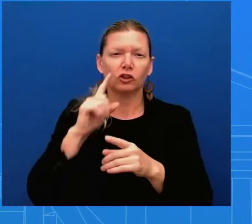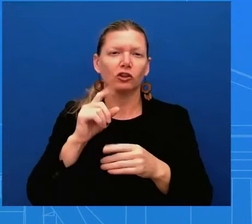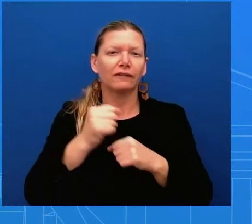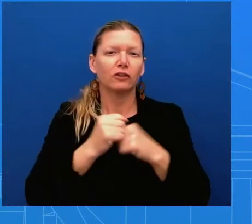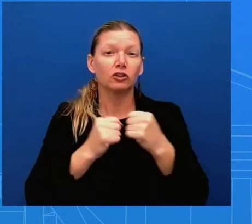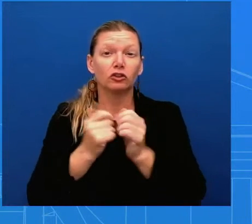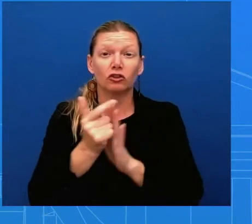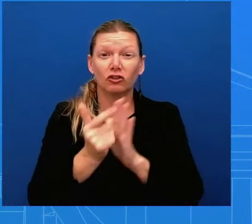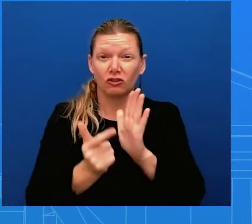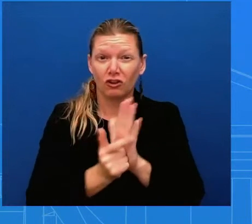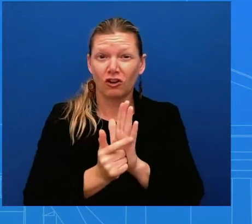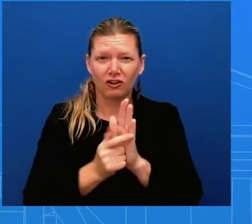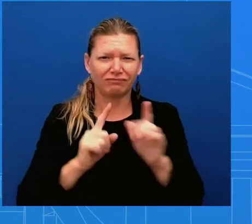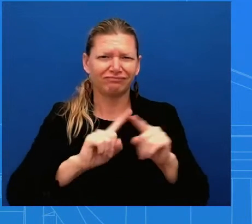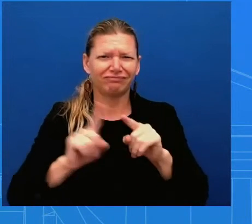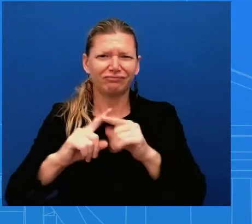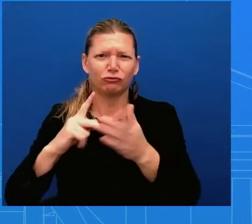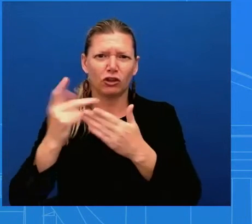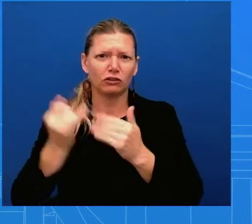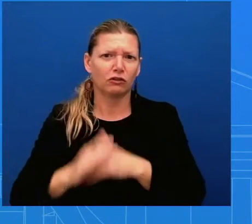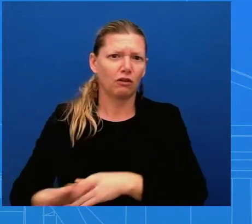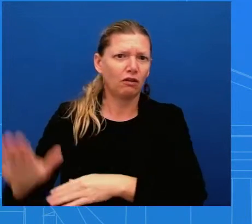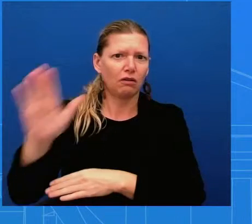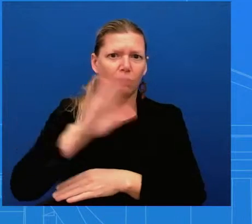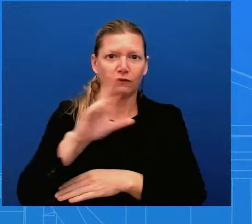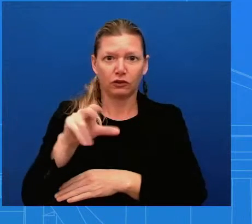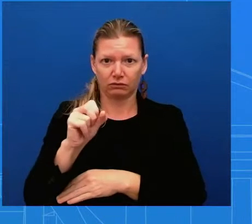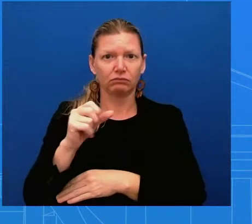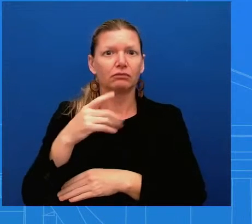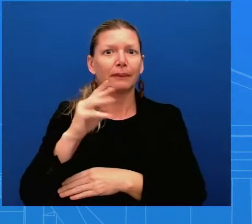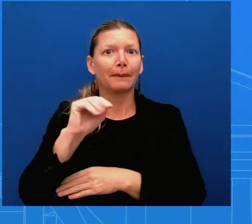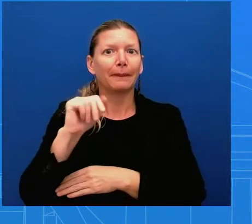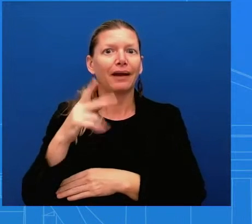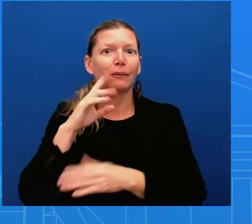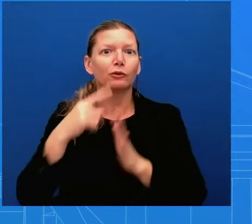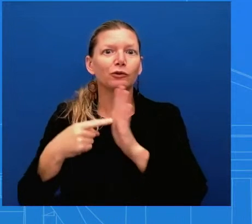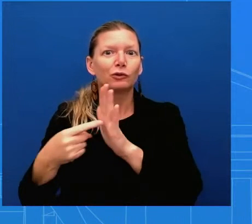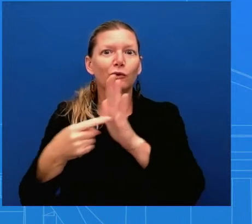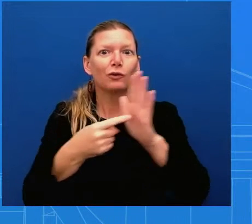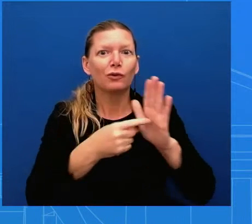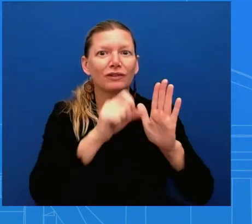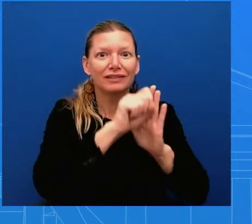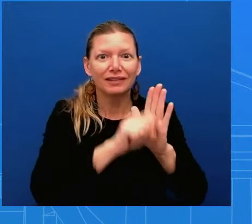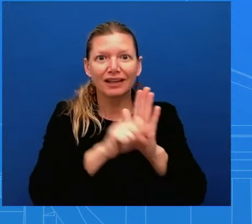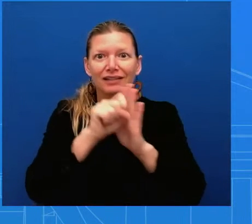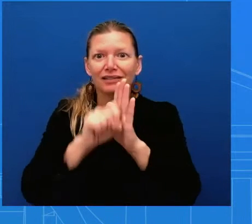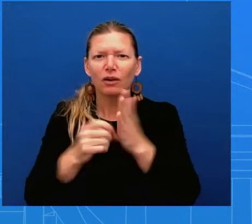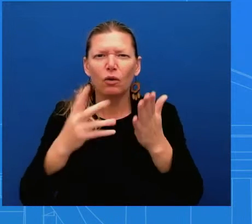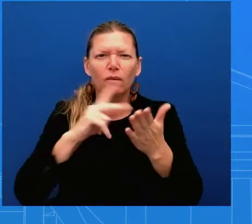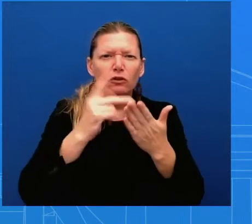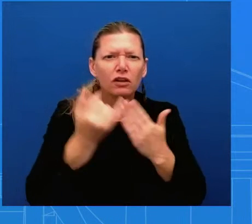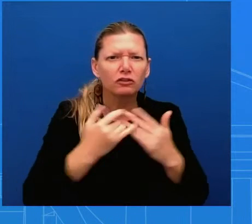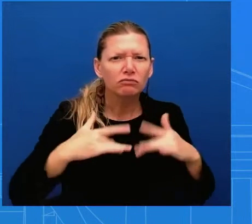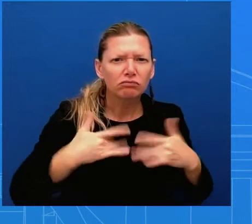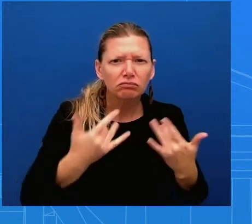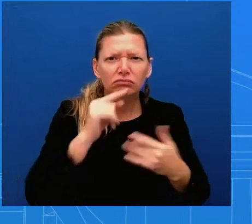as well as new state-by-state factsheets that spotlight investments and projects across the President's entire Investing